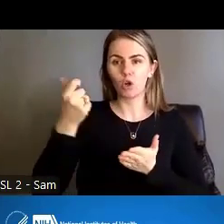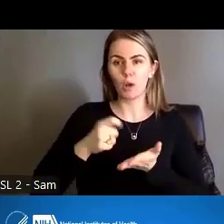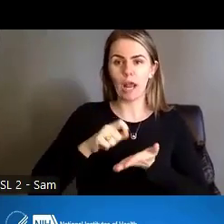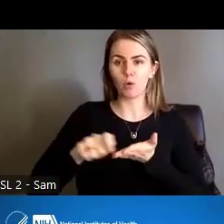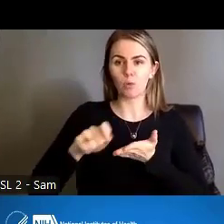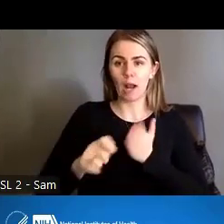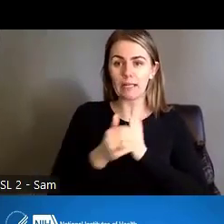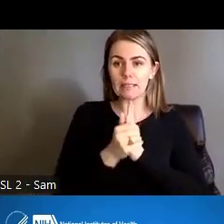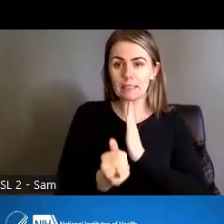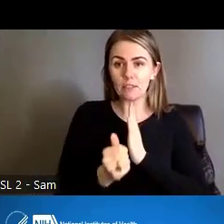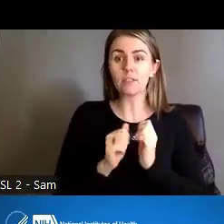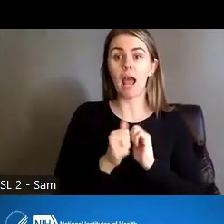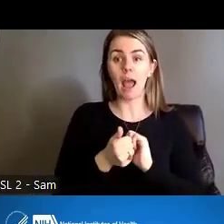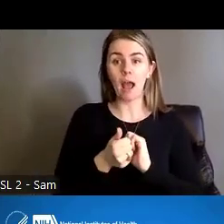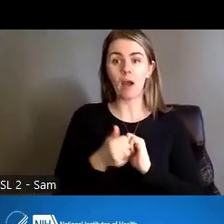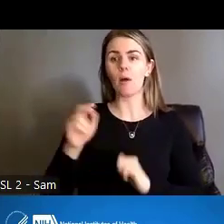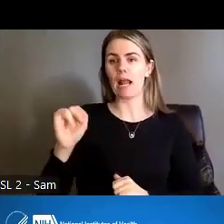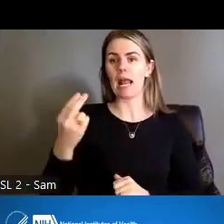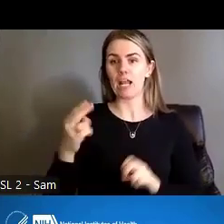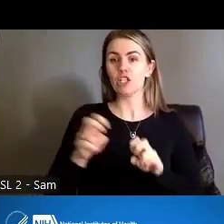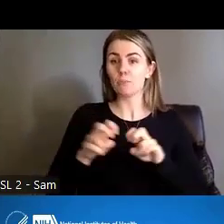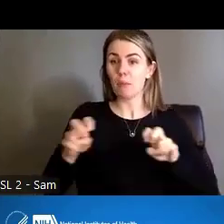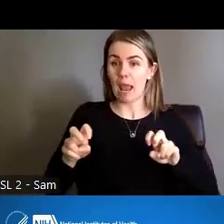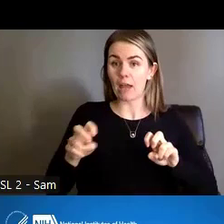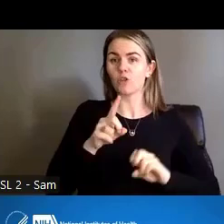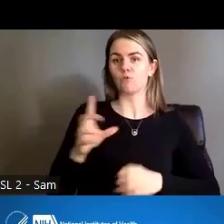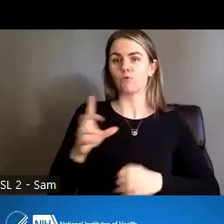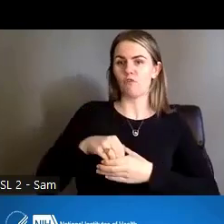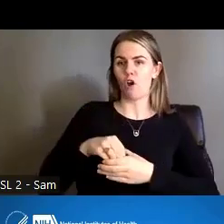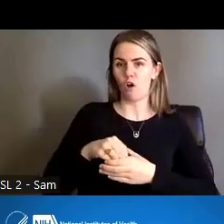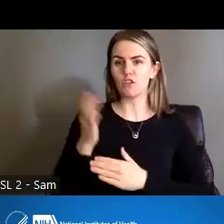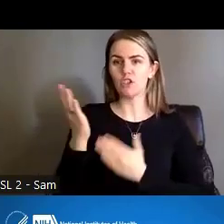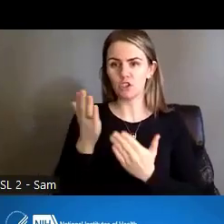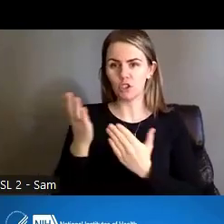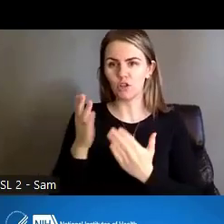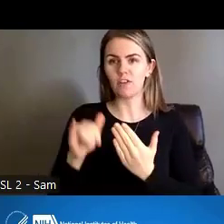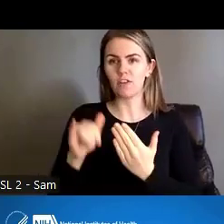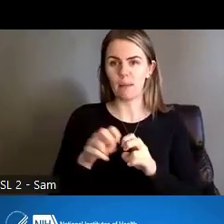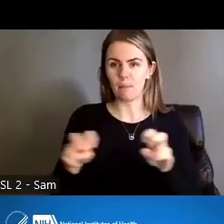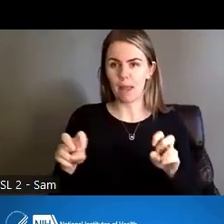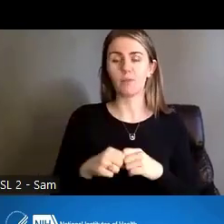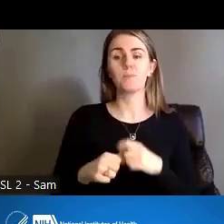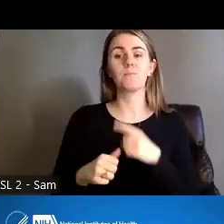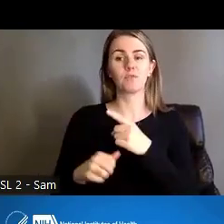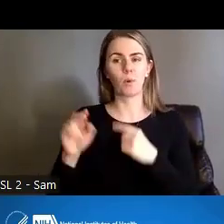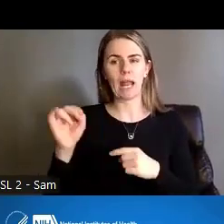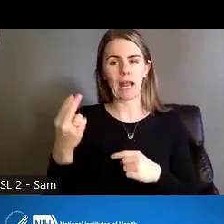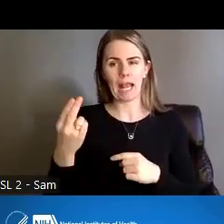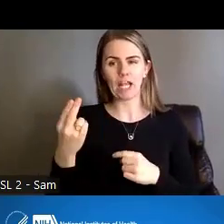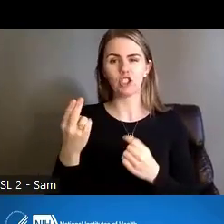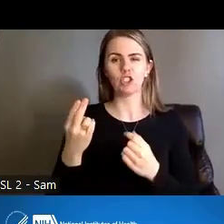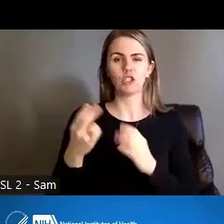So the Center for Scientific Review has this program that they developed to train scientists